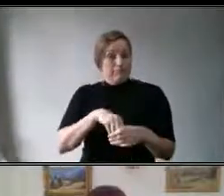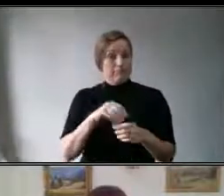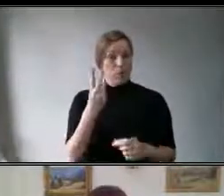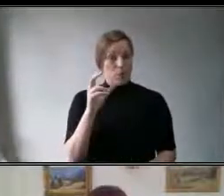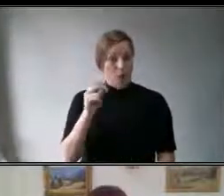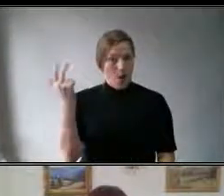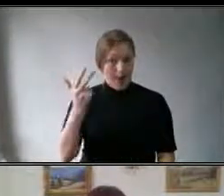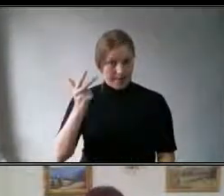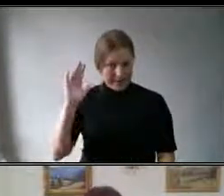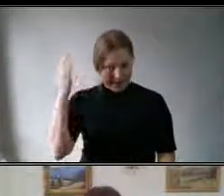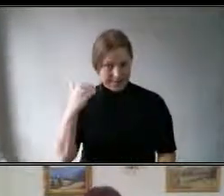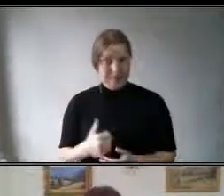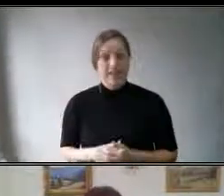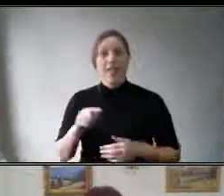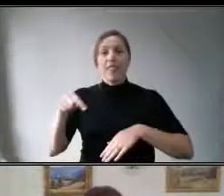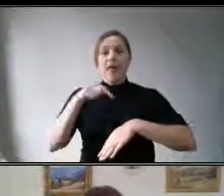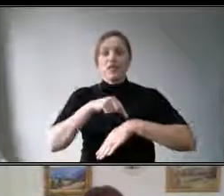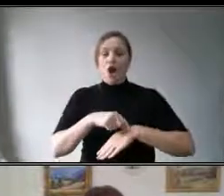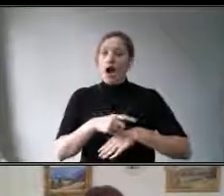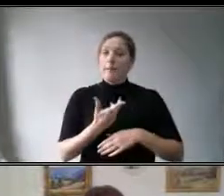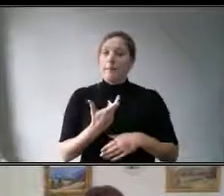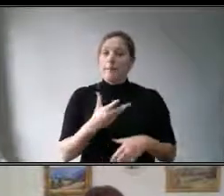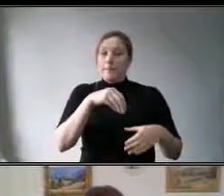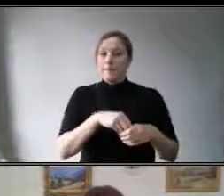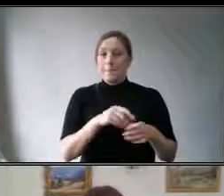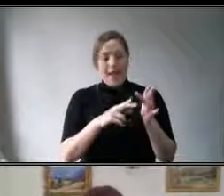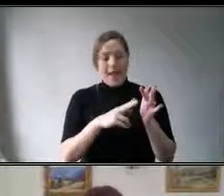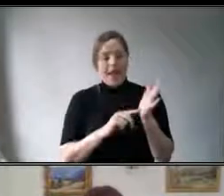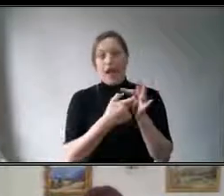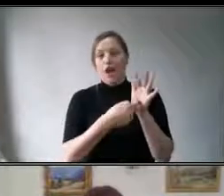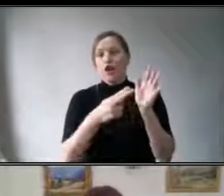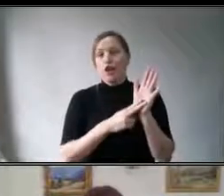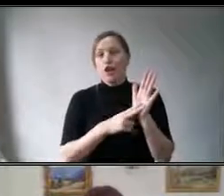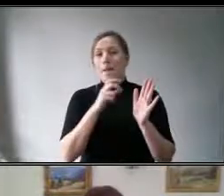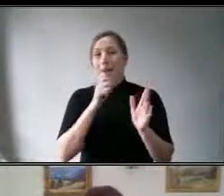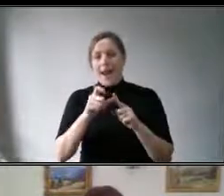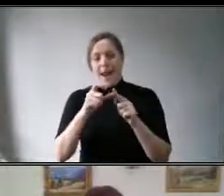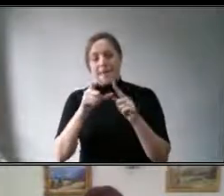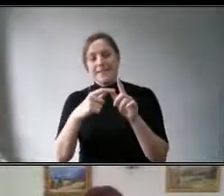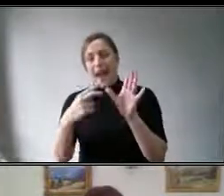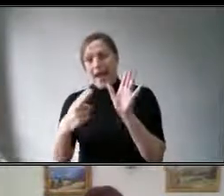by the name of dan graham dan is a professionally trained theatre director and he's also an advocate